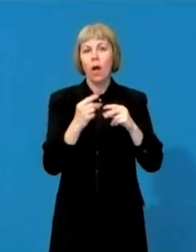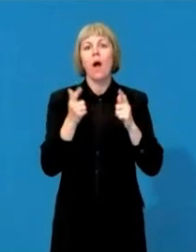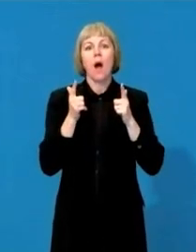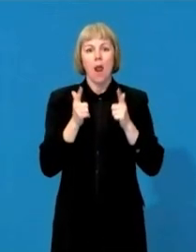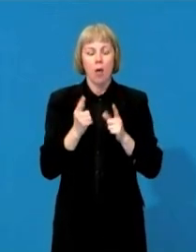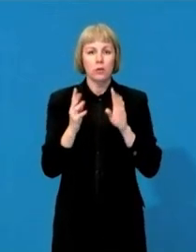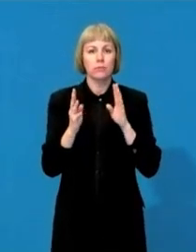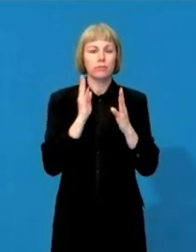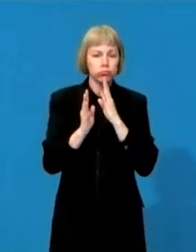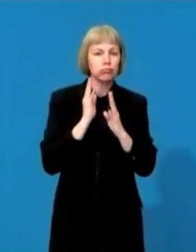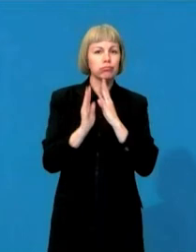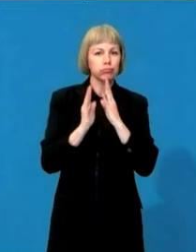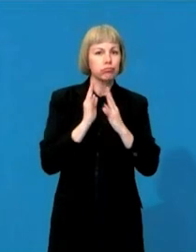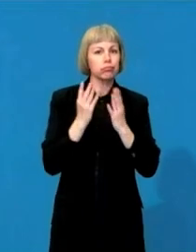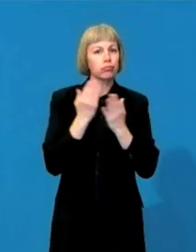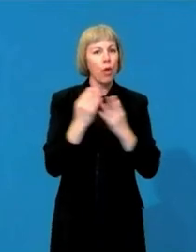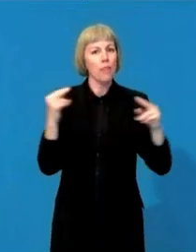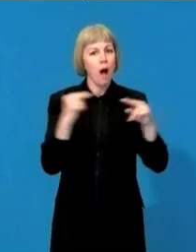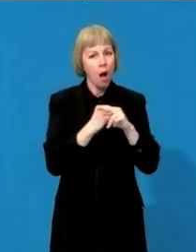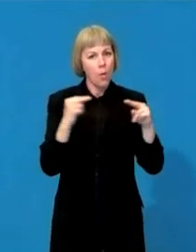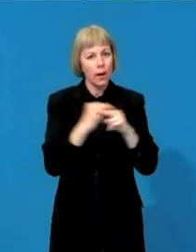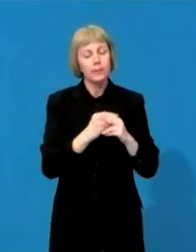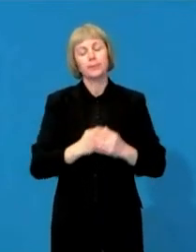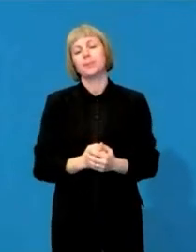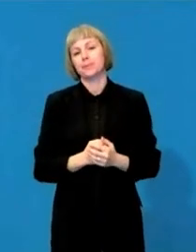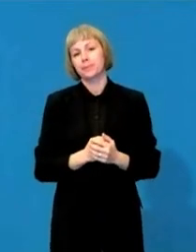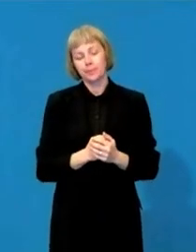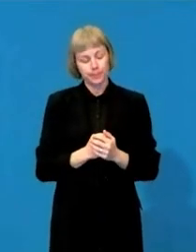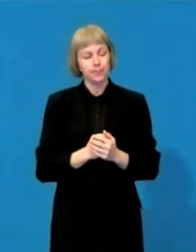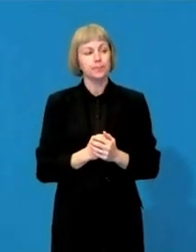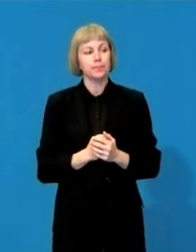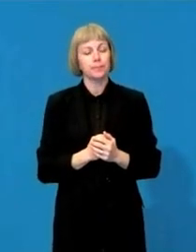well. MS TARRAGO: I will also ask the operator to display a photo.